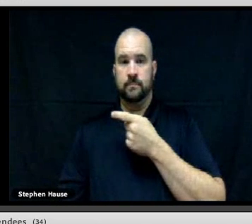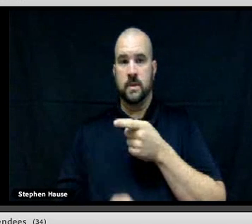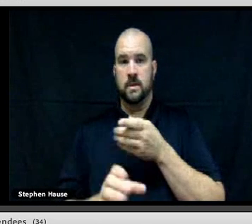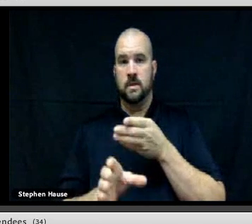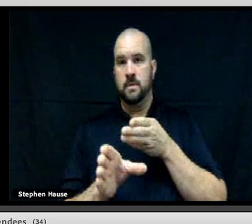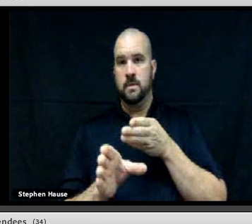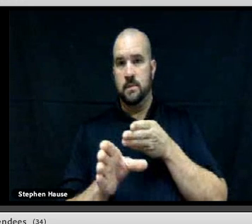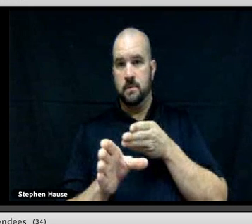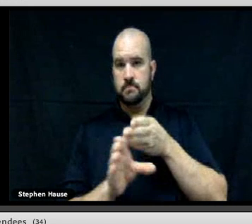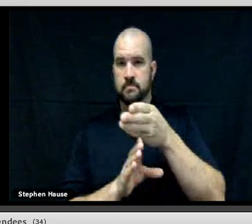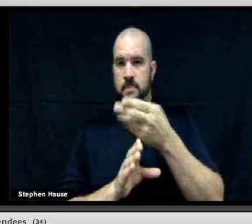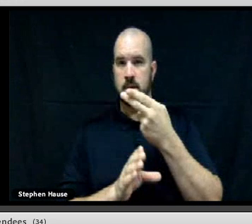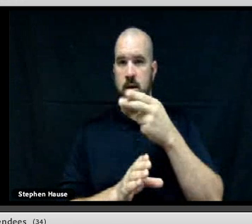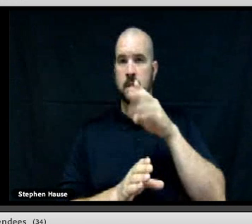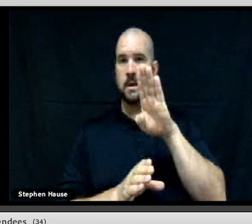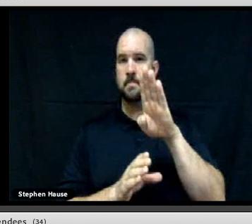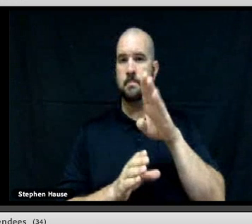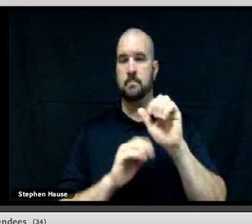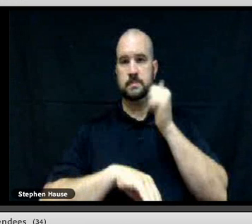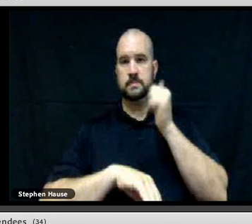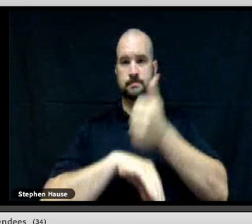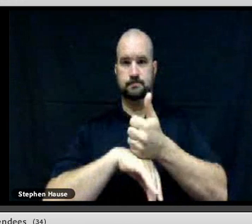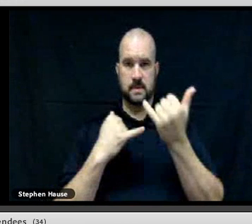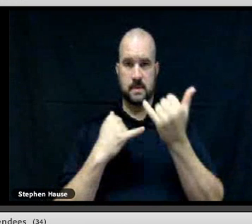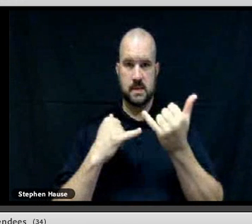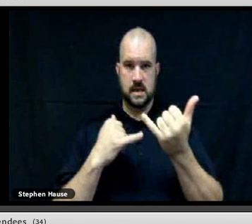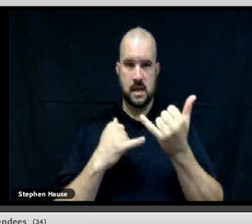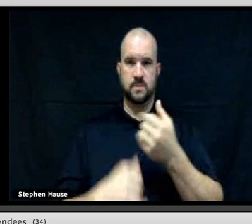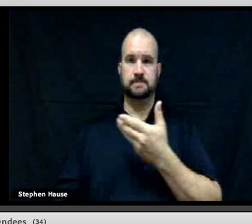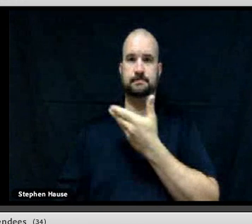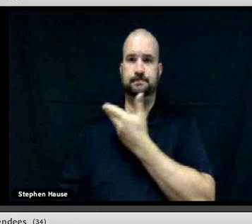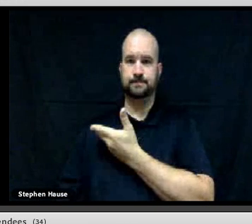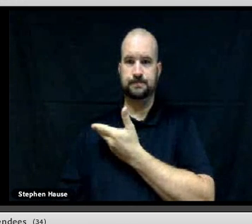Uh, we are currently taking content from Florida Memory,